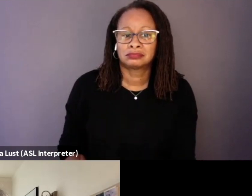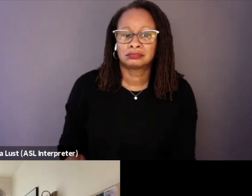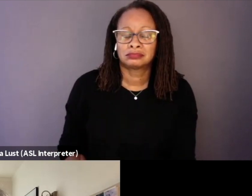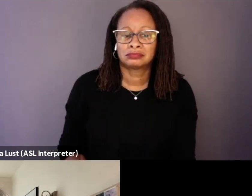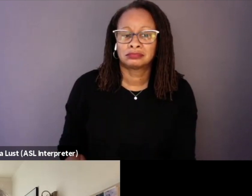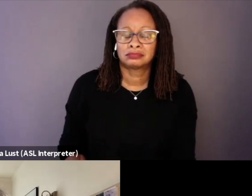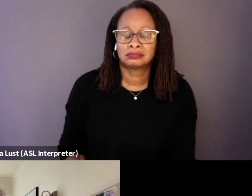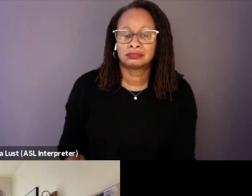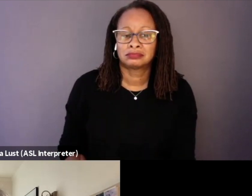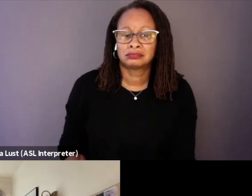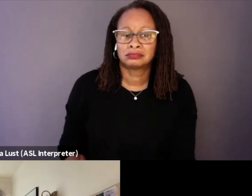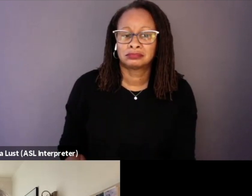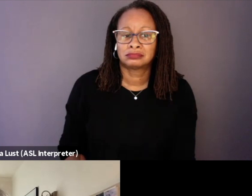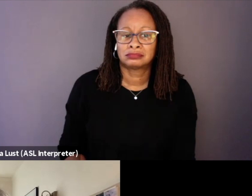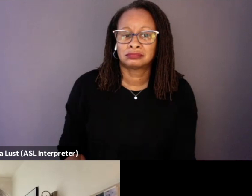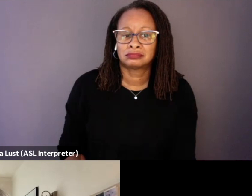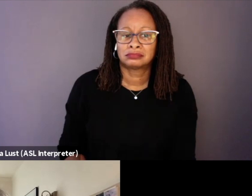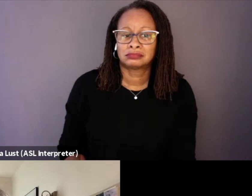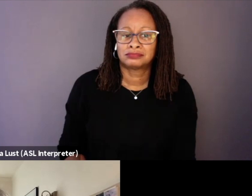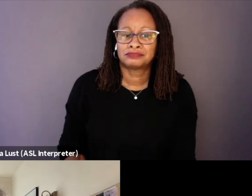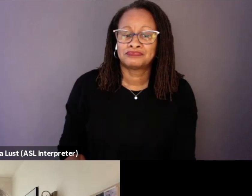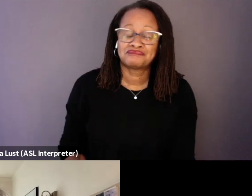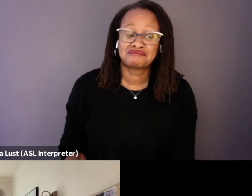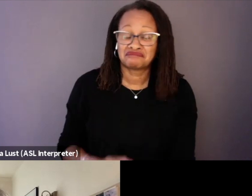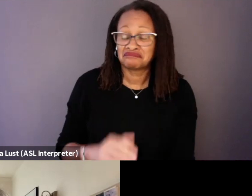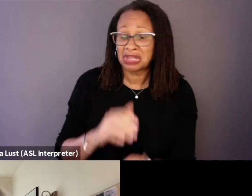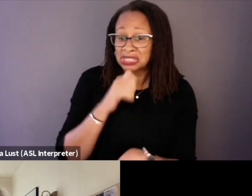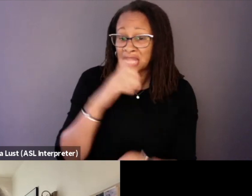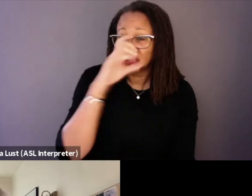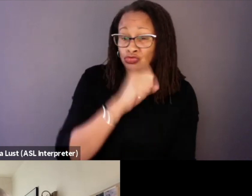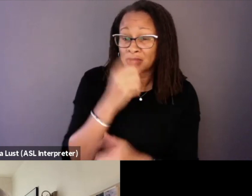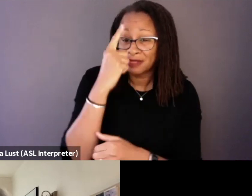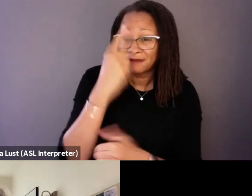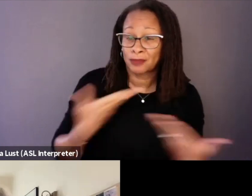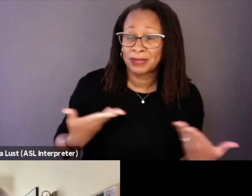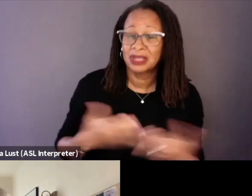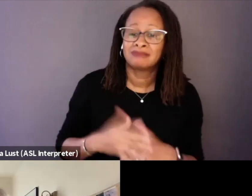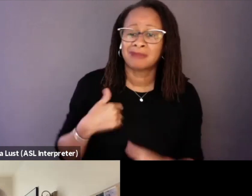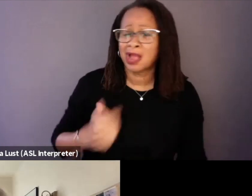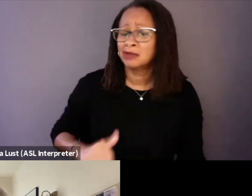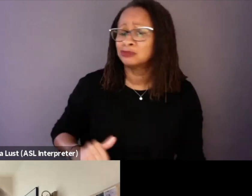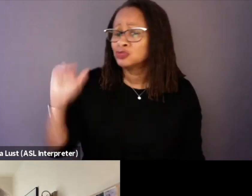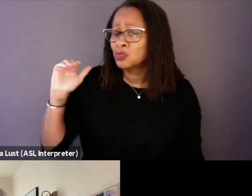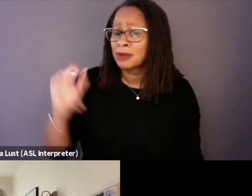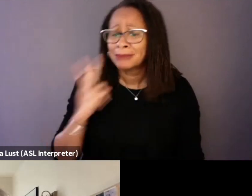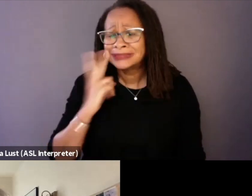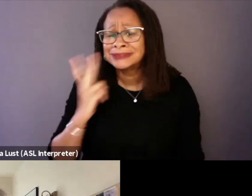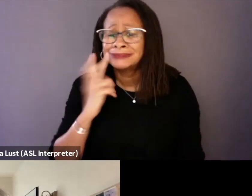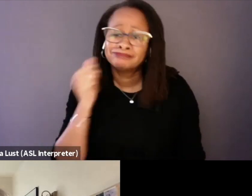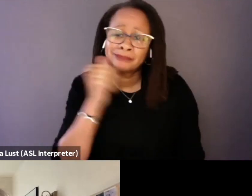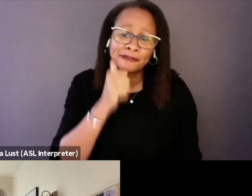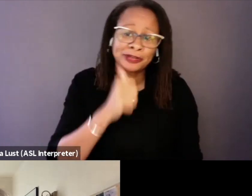And so it was not an alien thing for me. I grew up seeing it in a way,